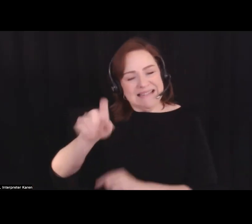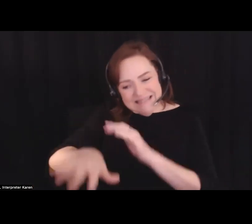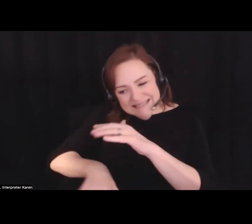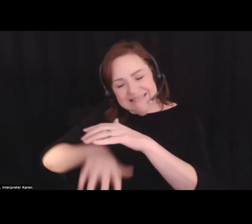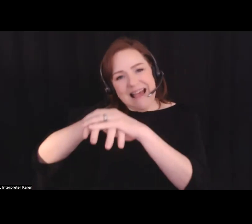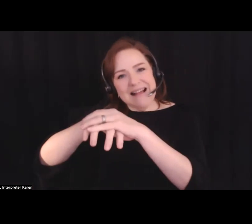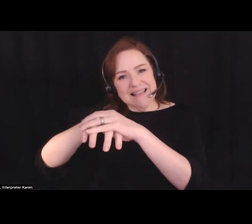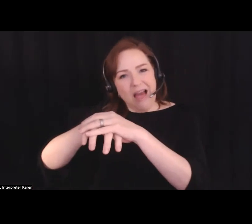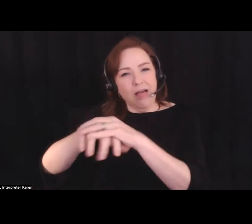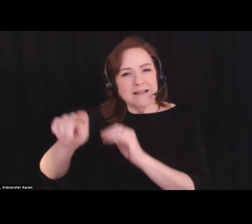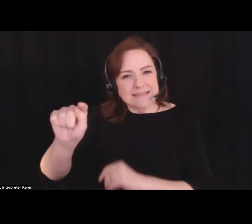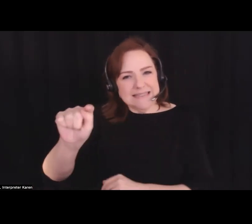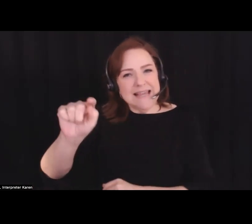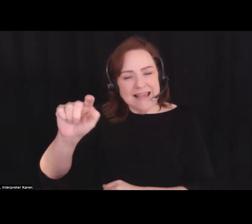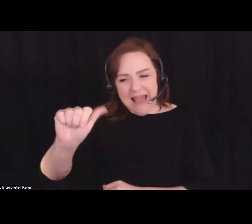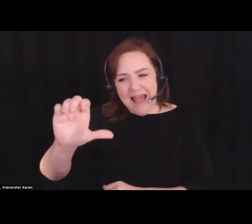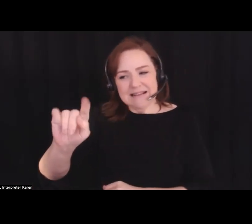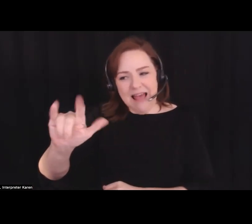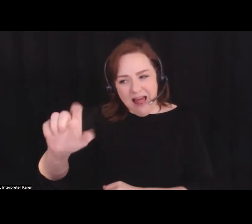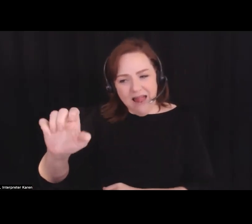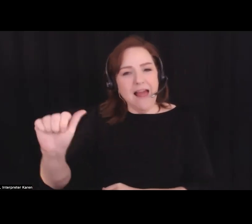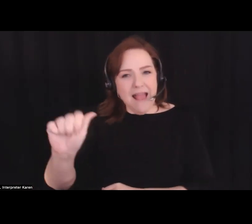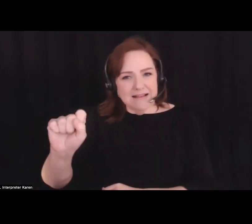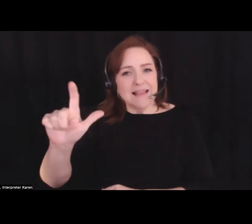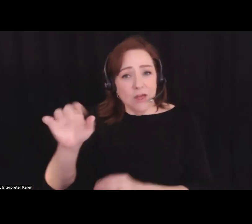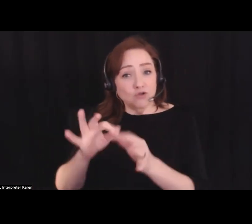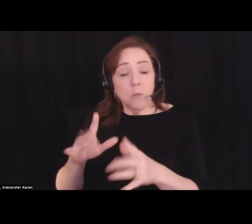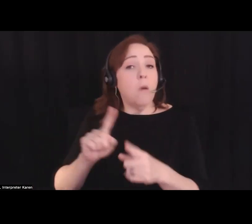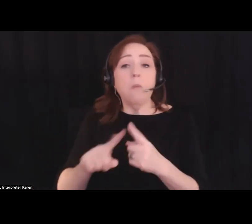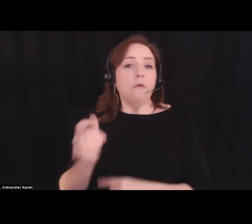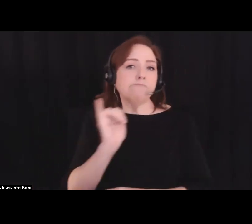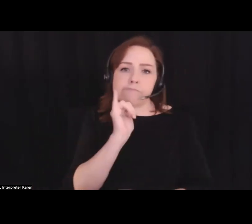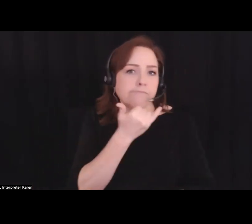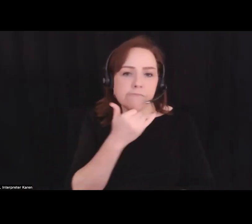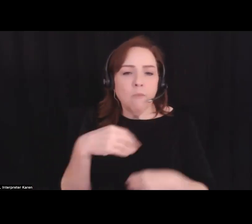interpreter but instead they were provided an American Sign Language interpreter. this